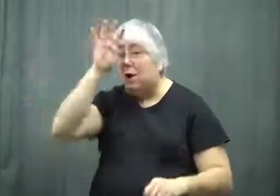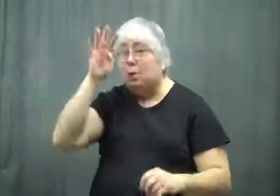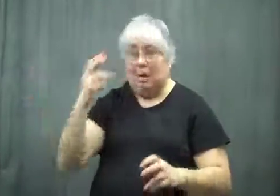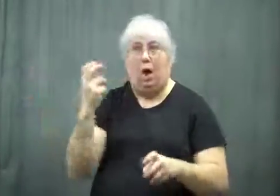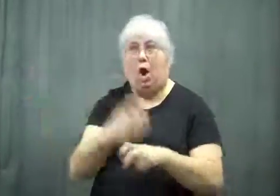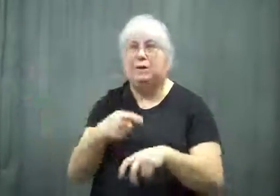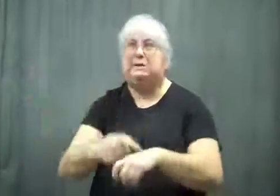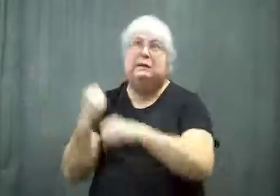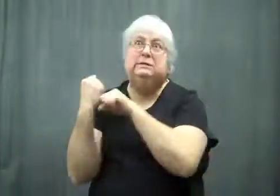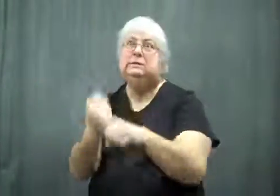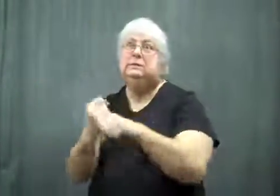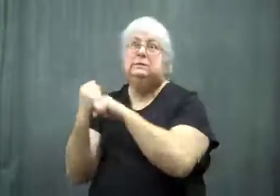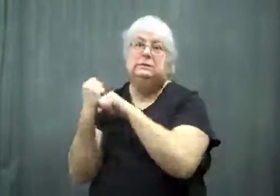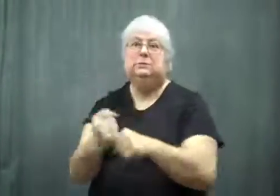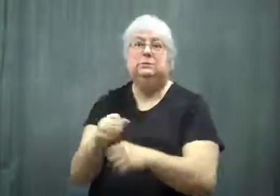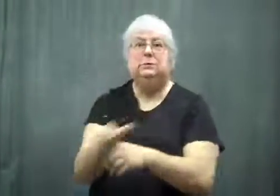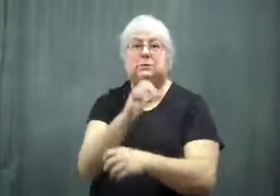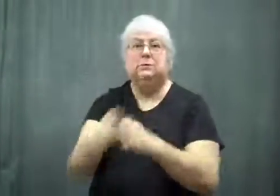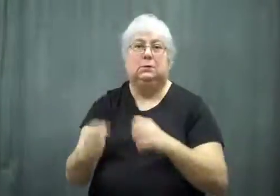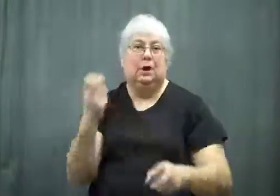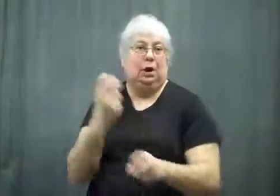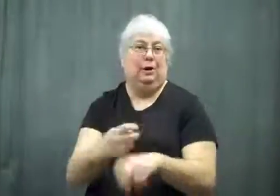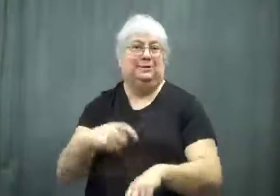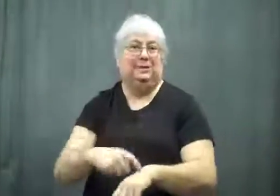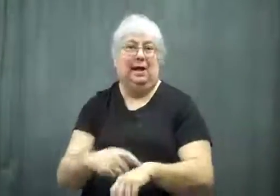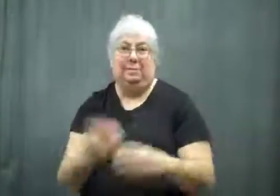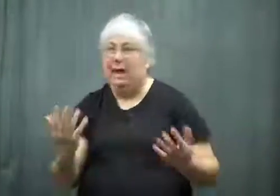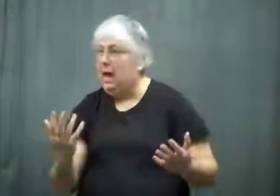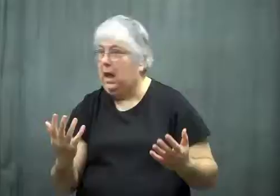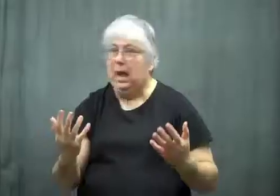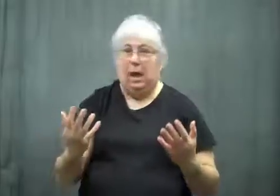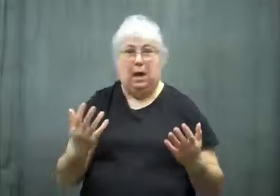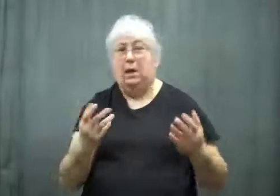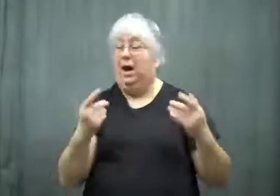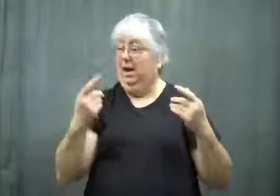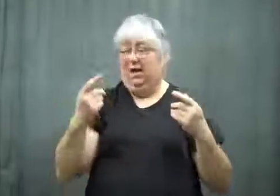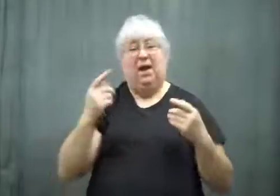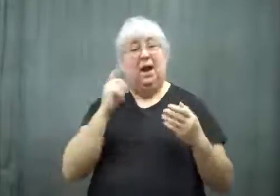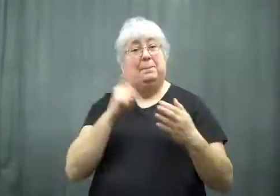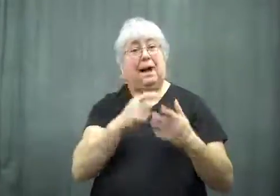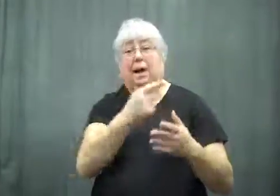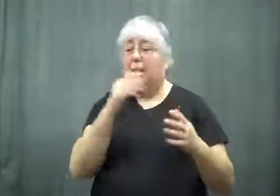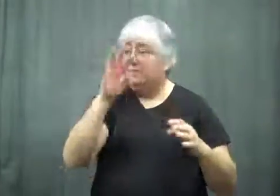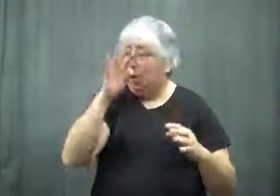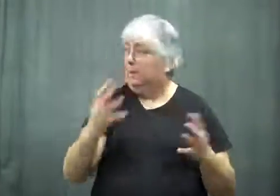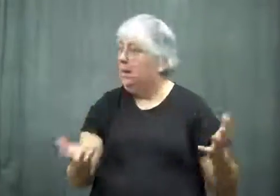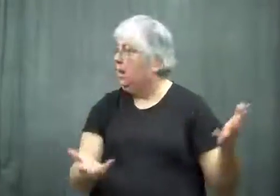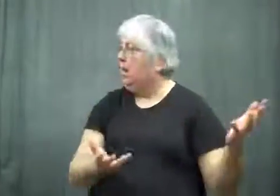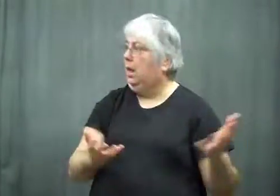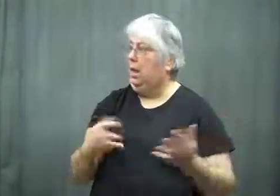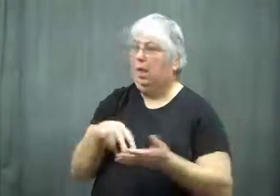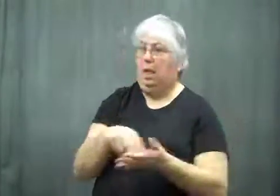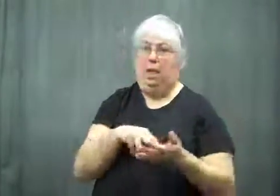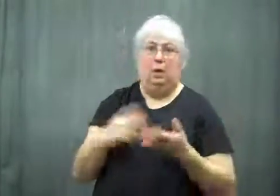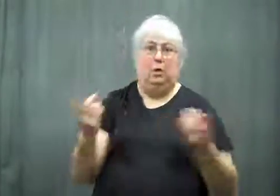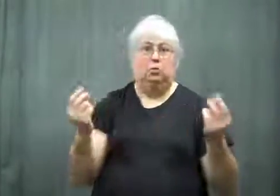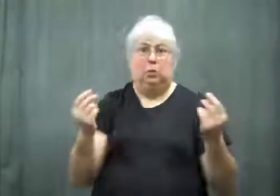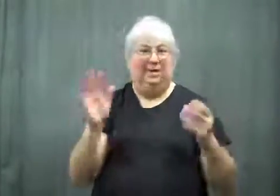The firefighters had a hard time getting it to break.